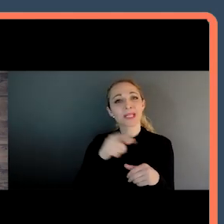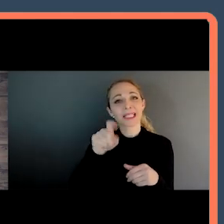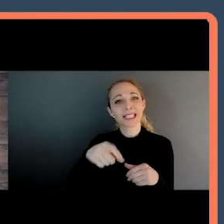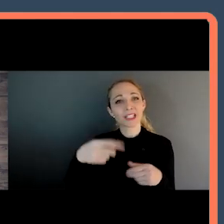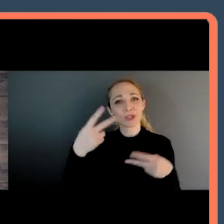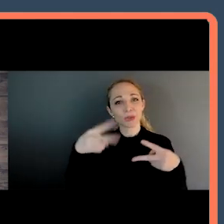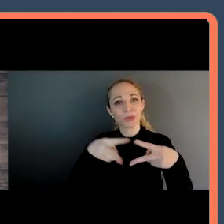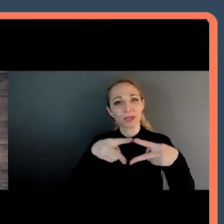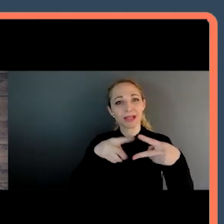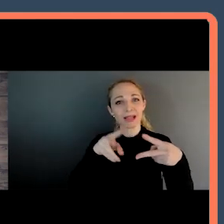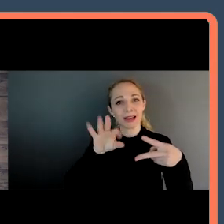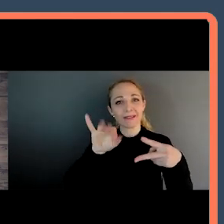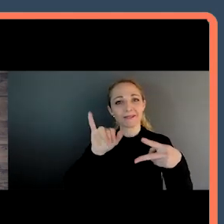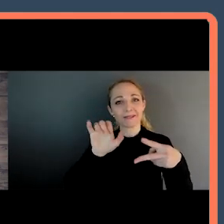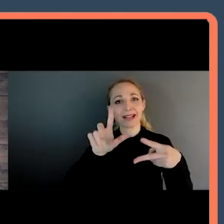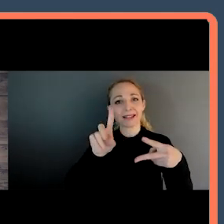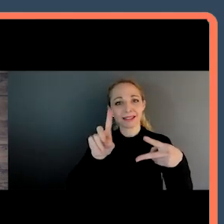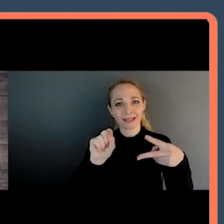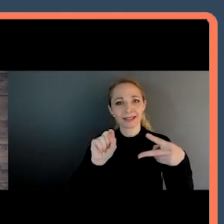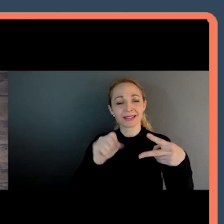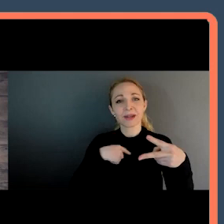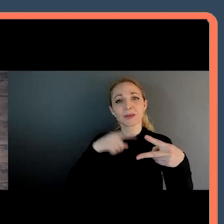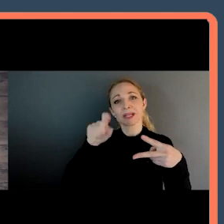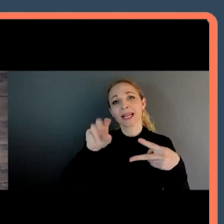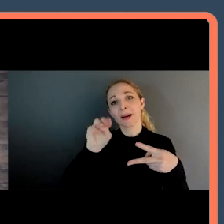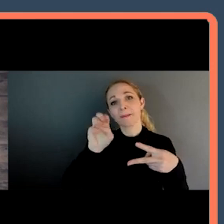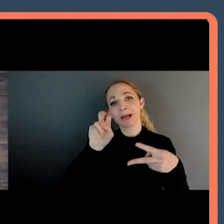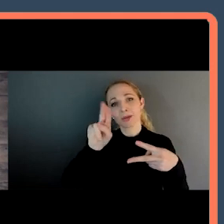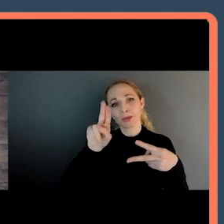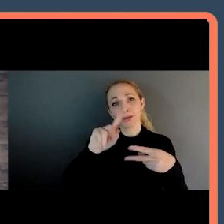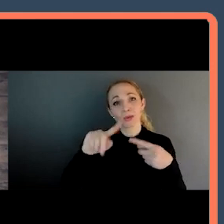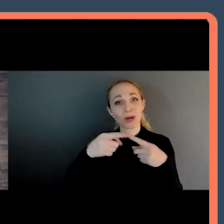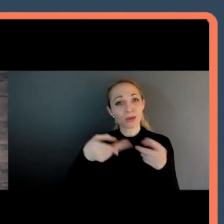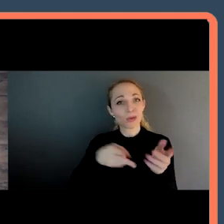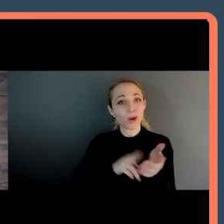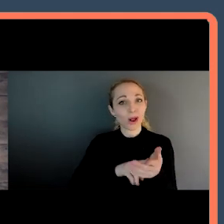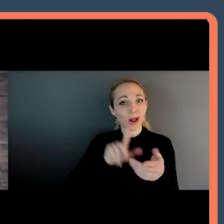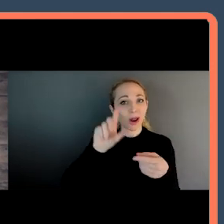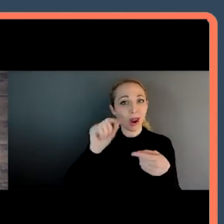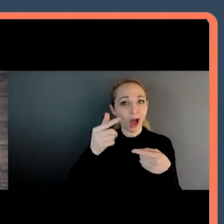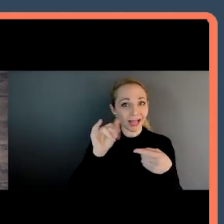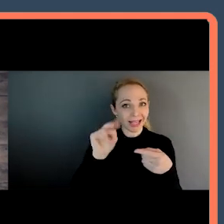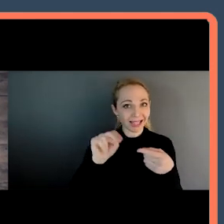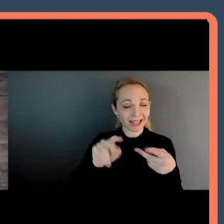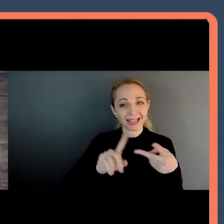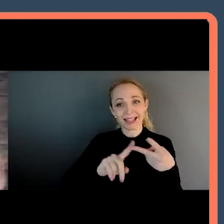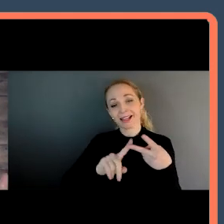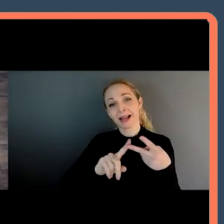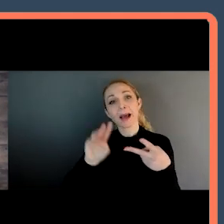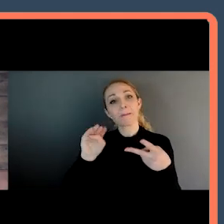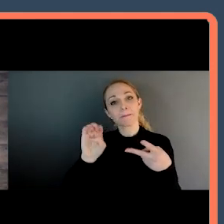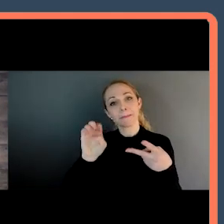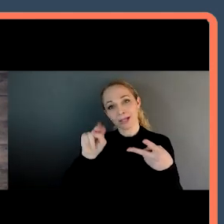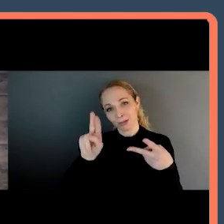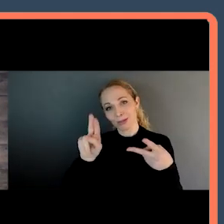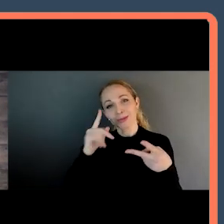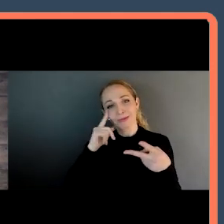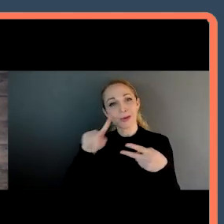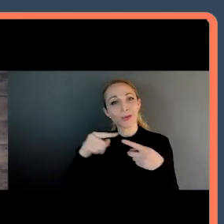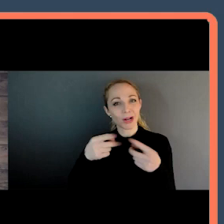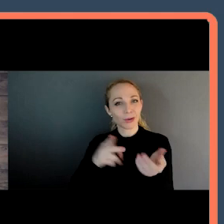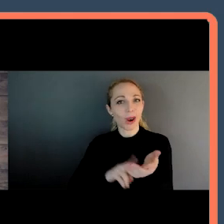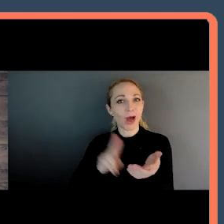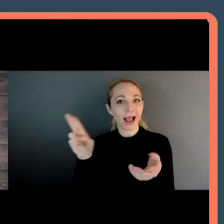WE NEED A MENU FOR WHEN YOU ARE LOGGED IN AND A MENU